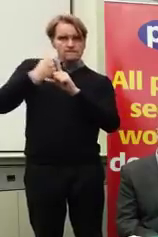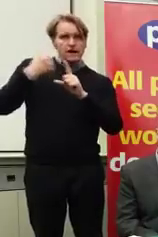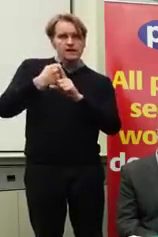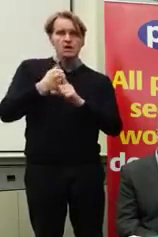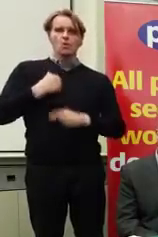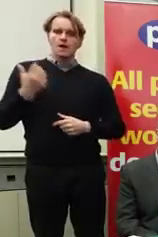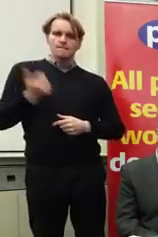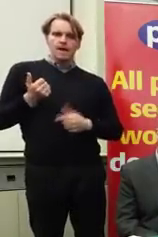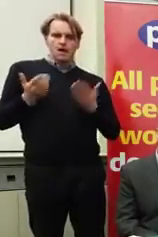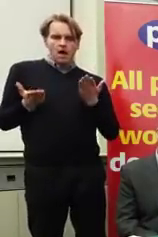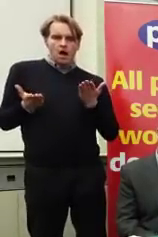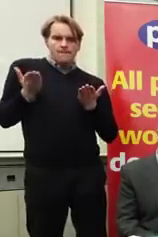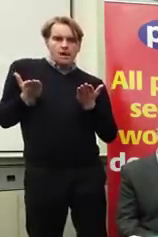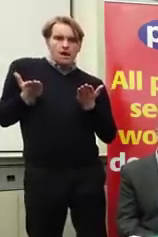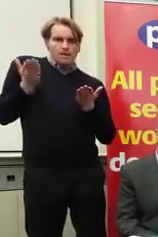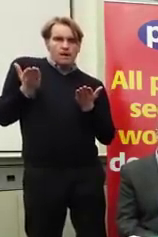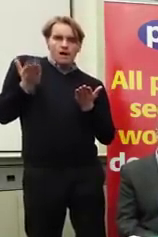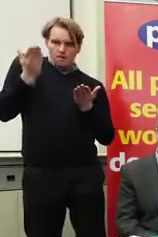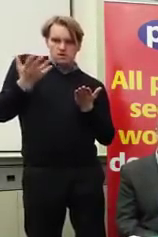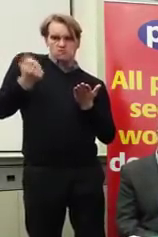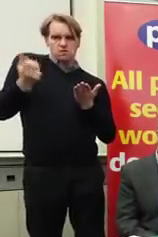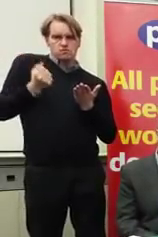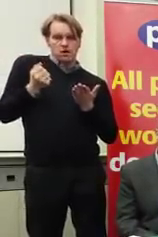inflation so we're asking all of our members, and all of our representatives,